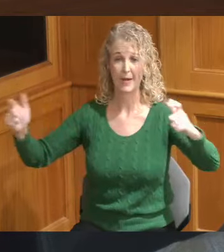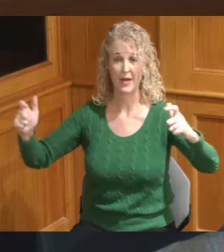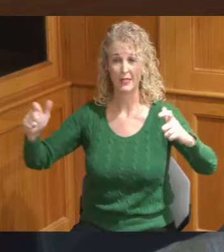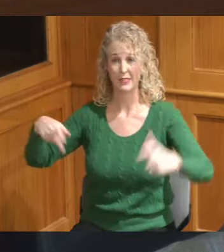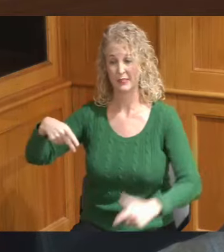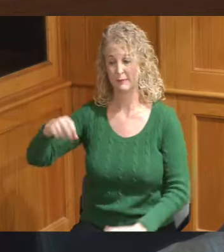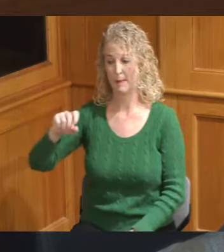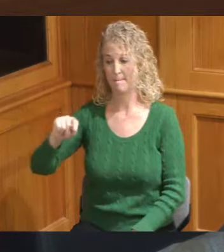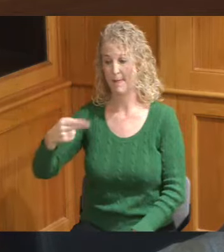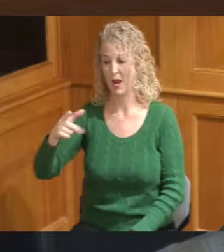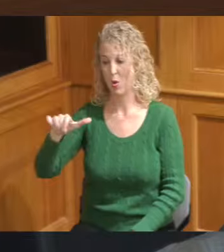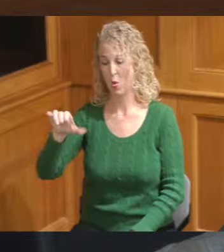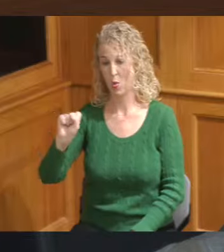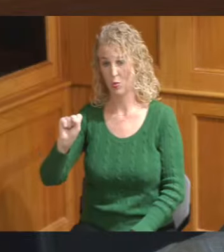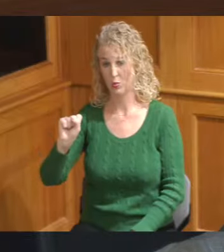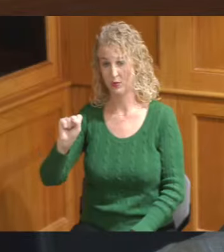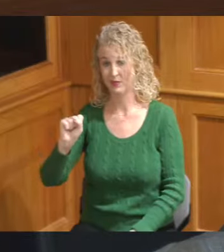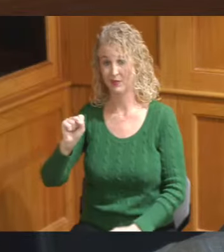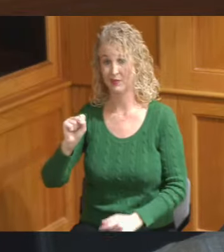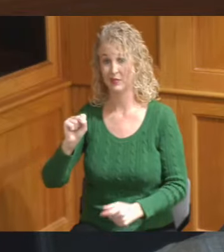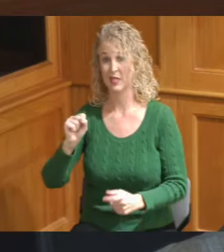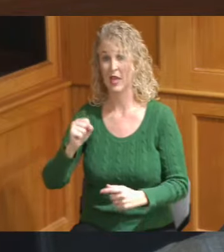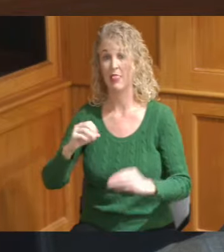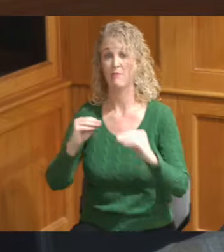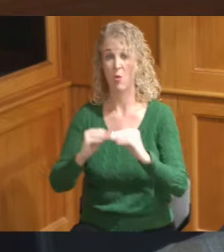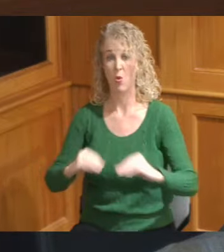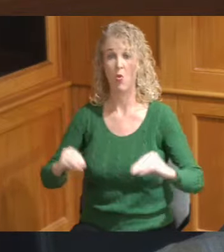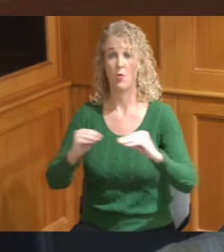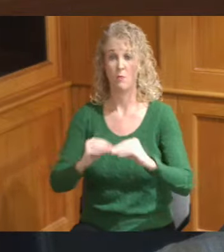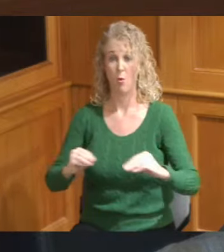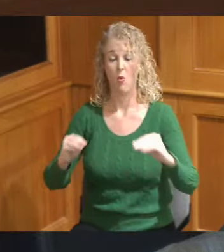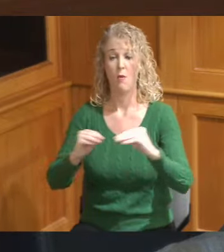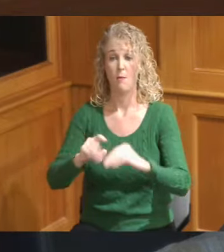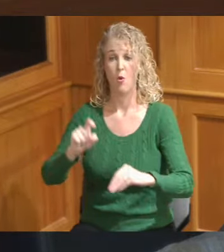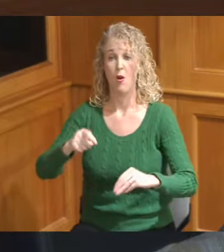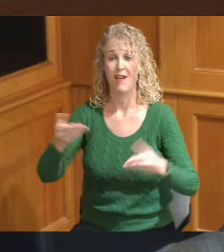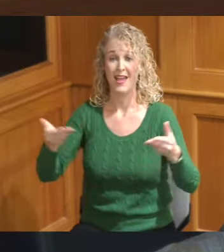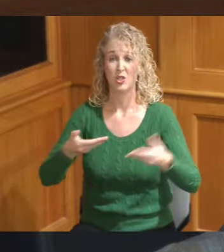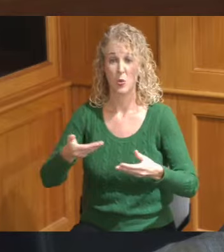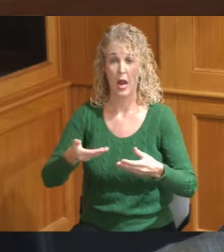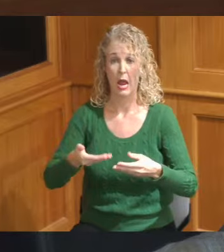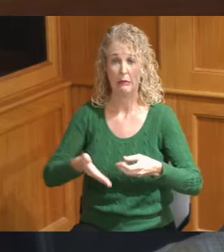created more of them and we had to get more people kind of out there. Do you Is there something